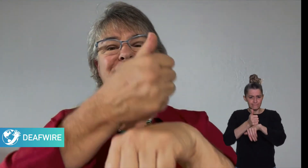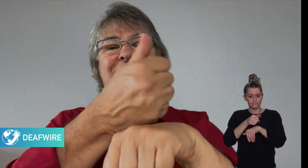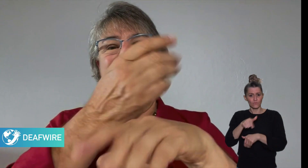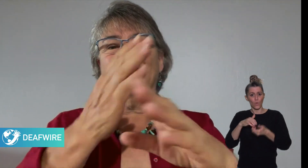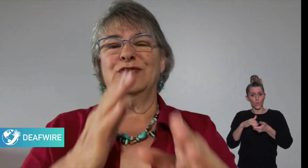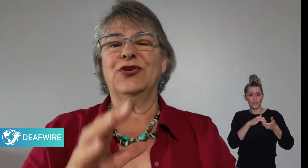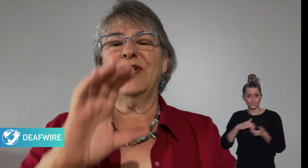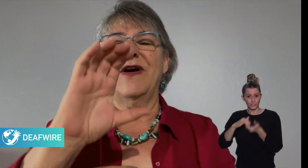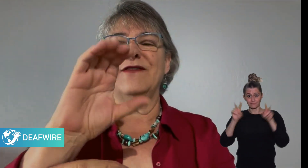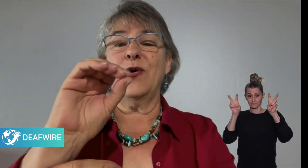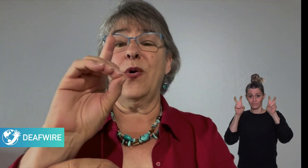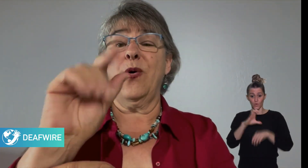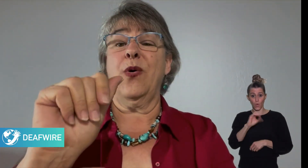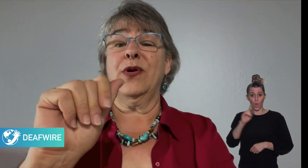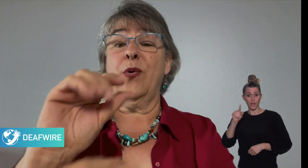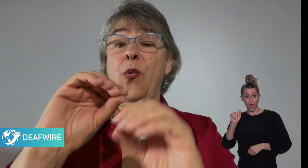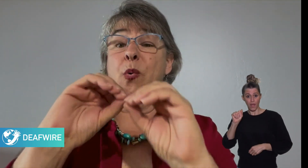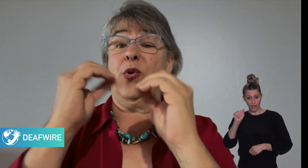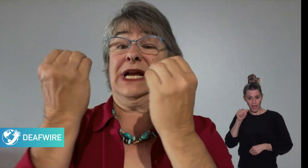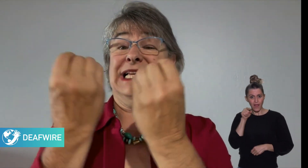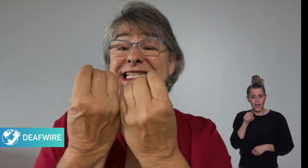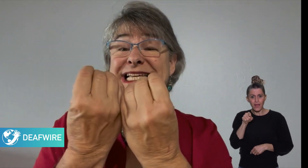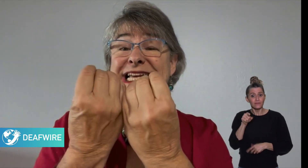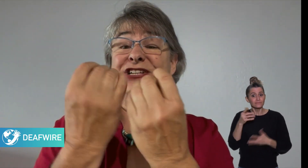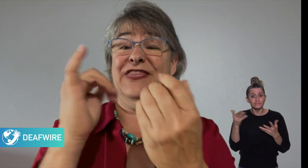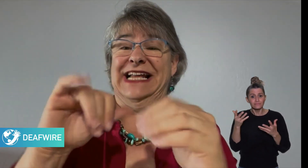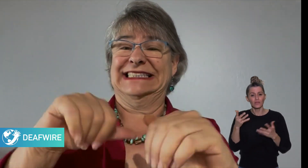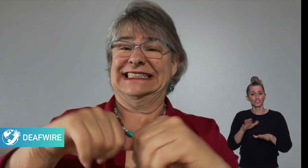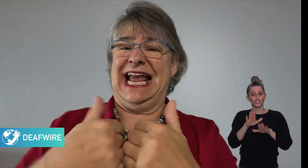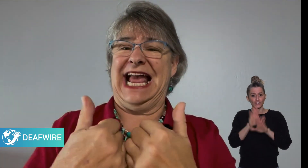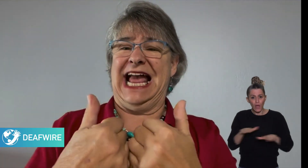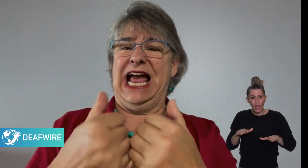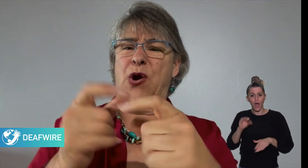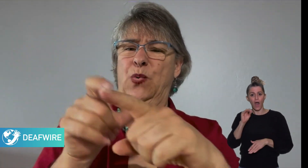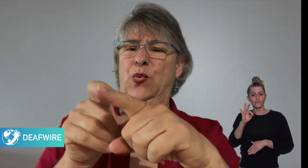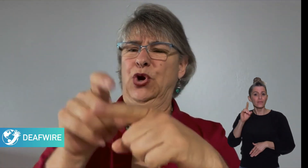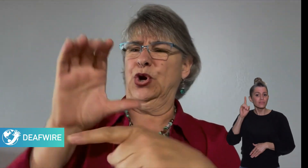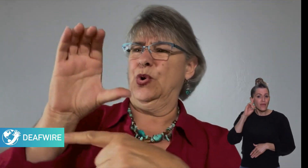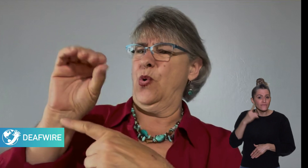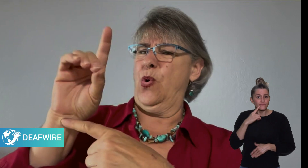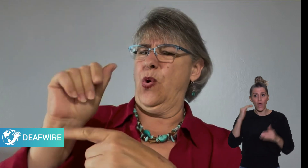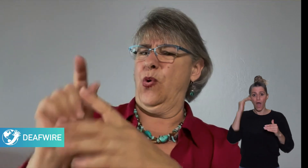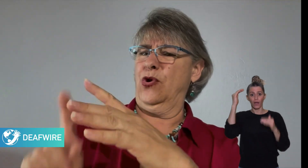How did I start? I met the founder of the organization “CODA”,